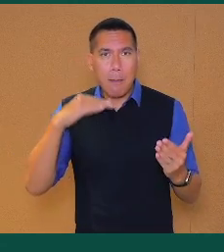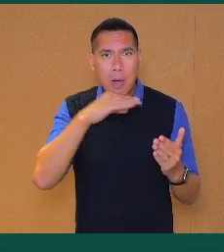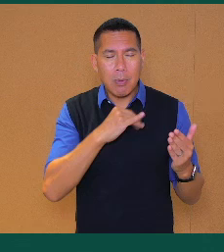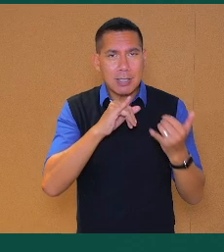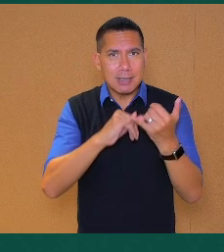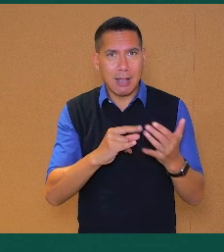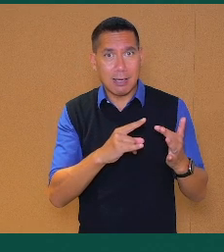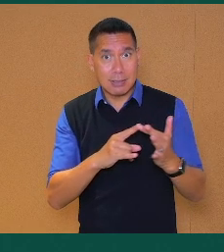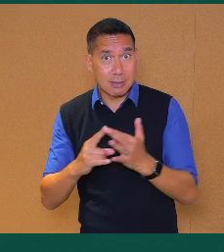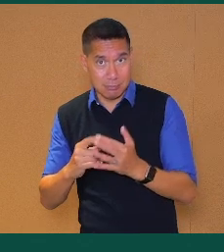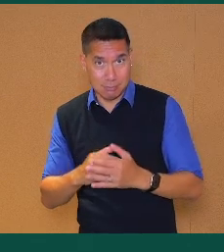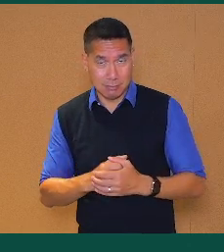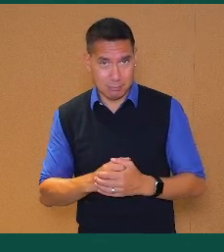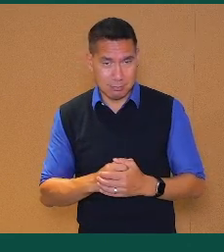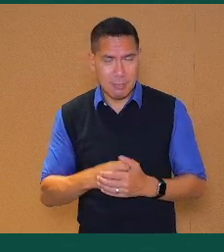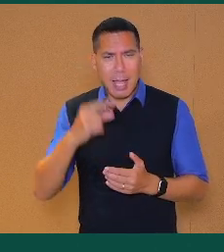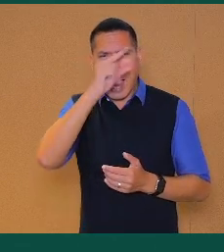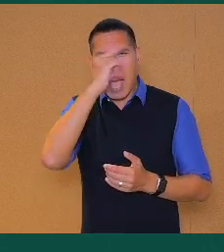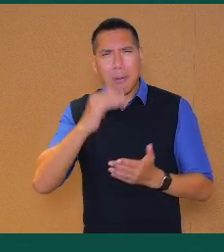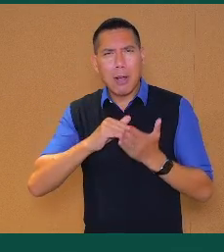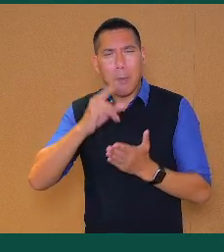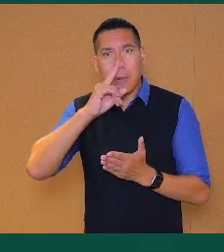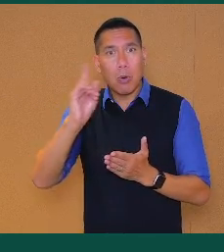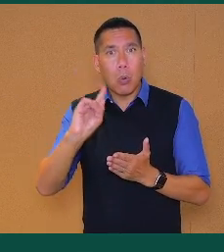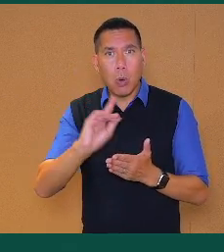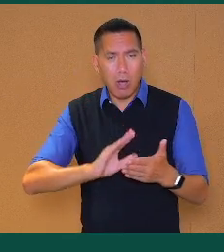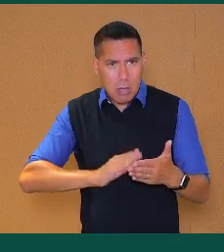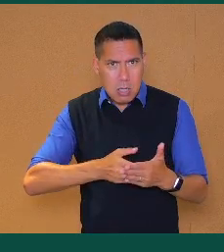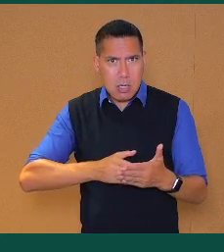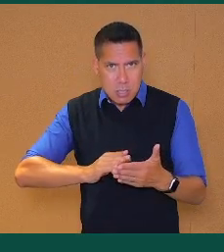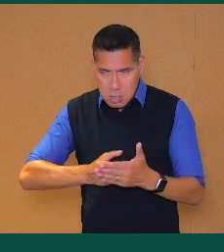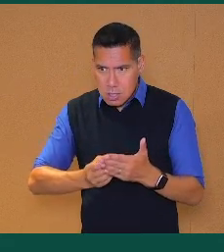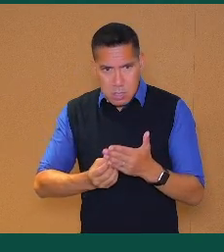home to support more people eating home-grown produce.